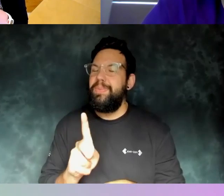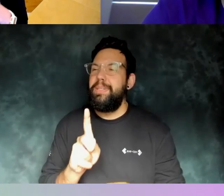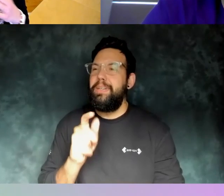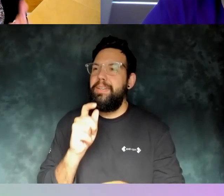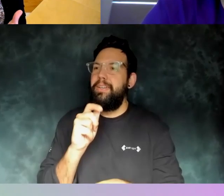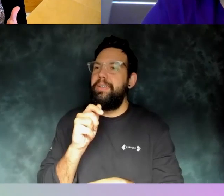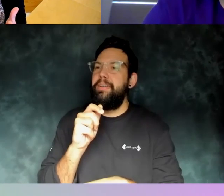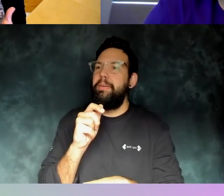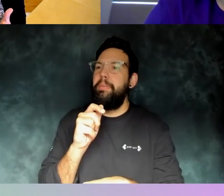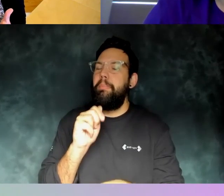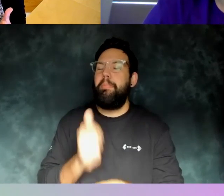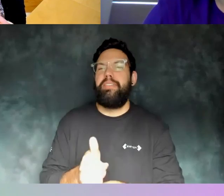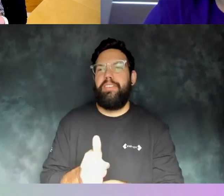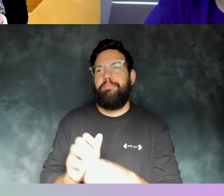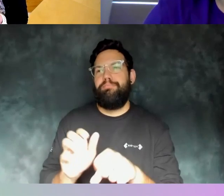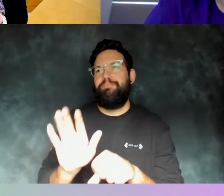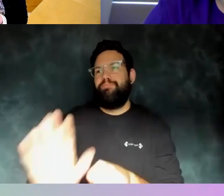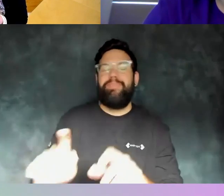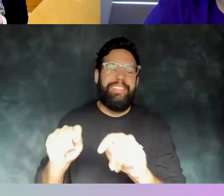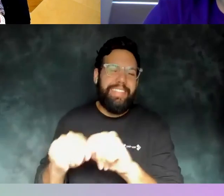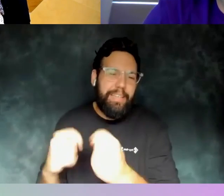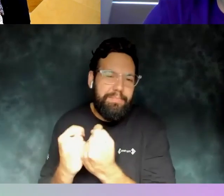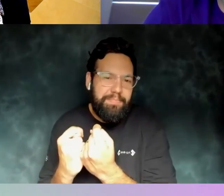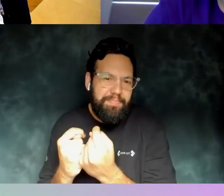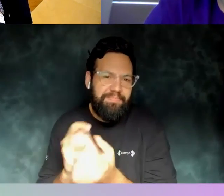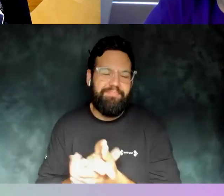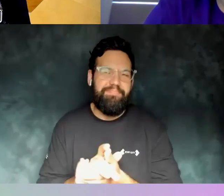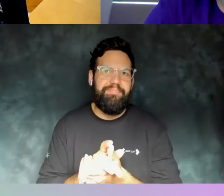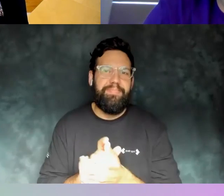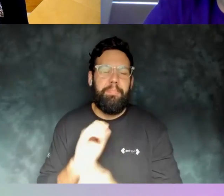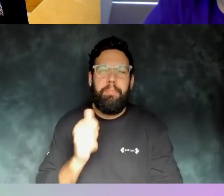names, color contrast. A lot of those decisions came to me as a developer to figure out